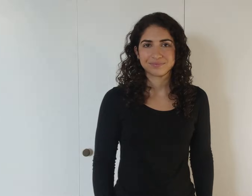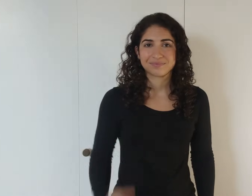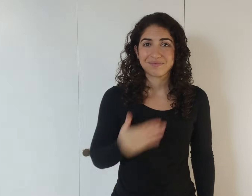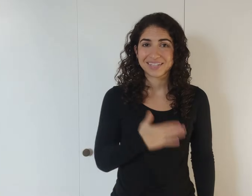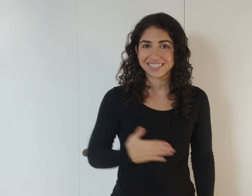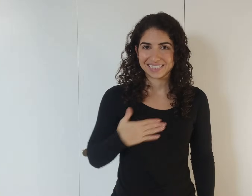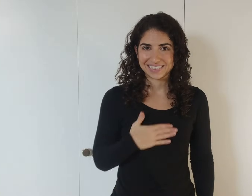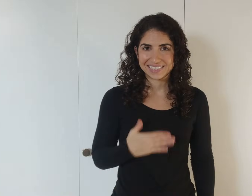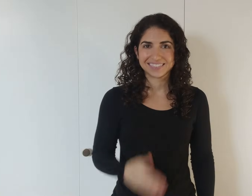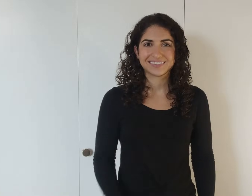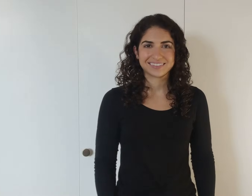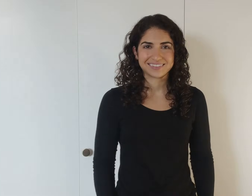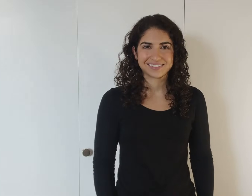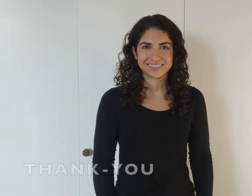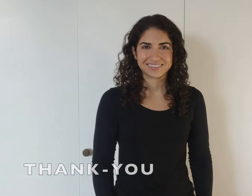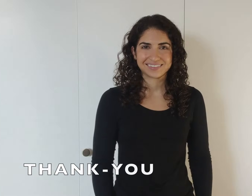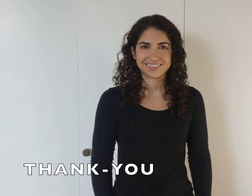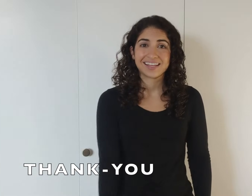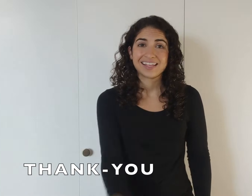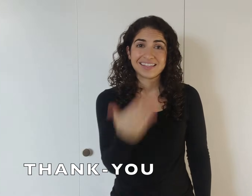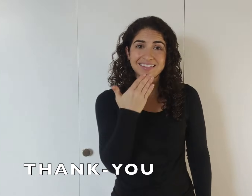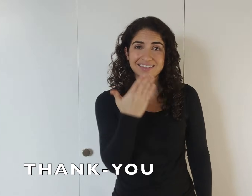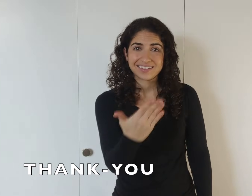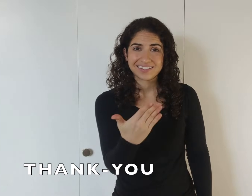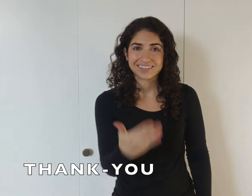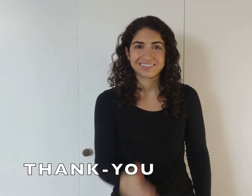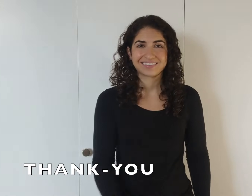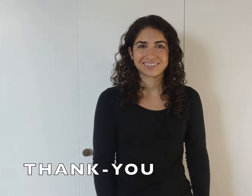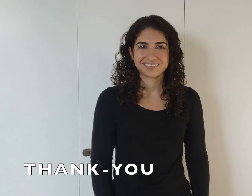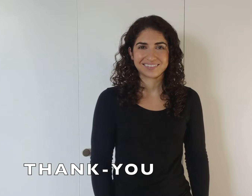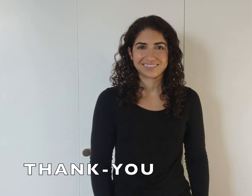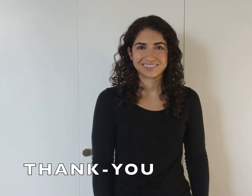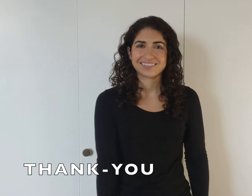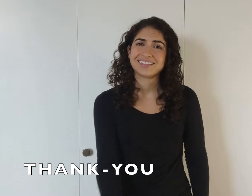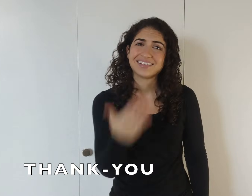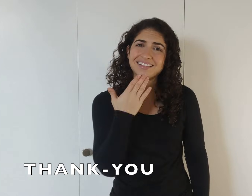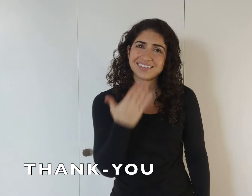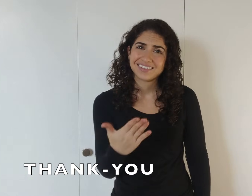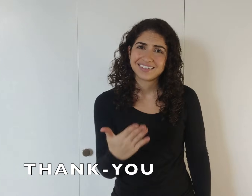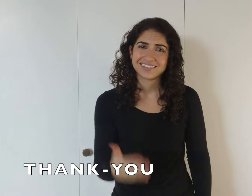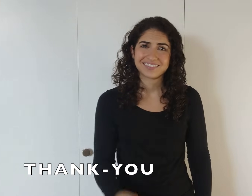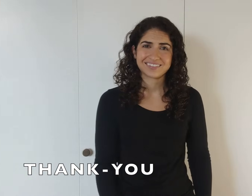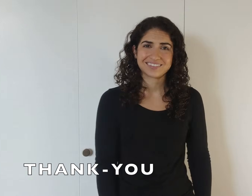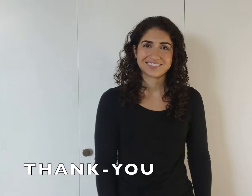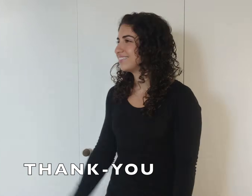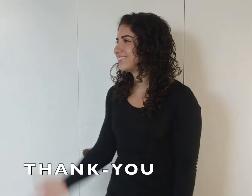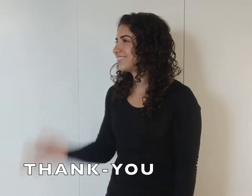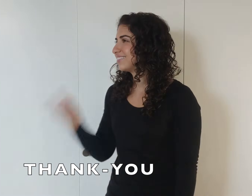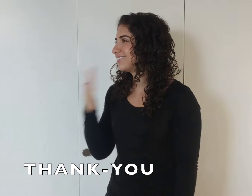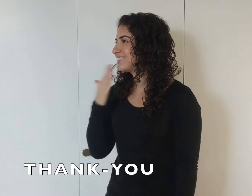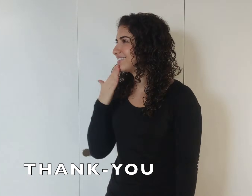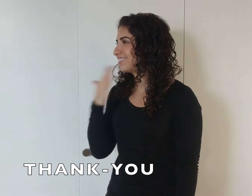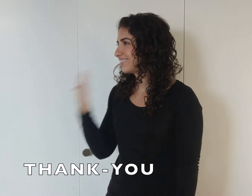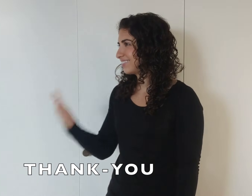PLEASE THANK-YOU